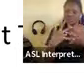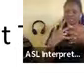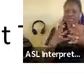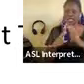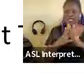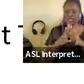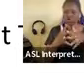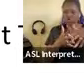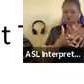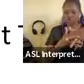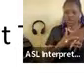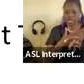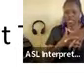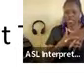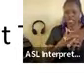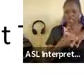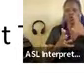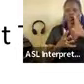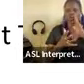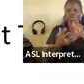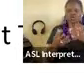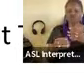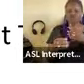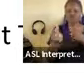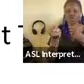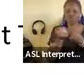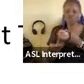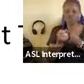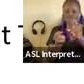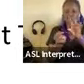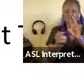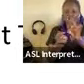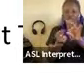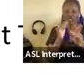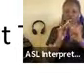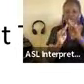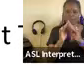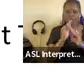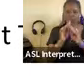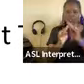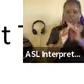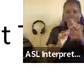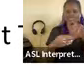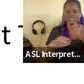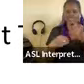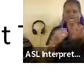We're going to support seven community health workers to expand COVID education in our